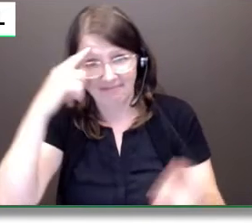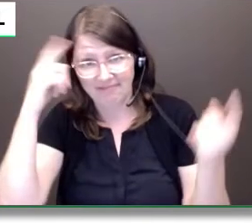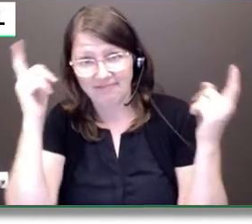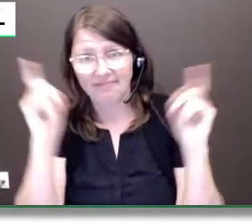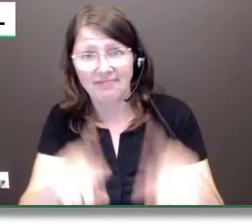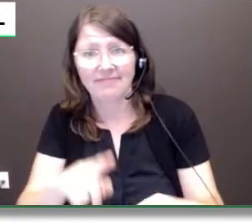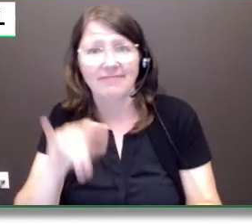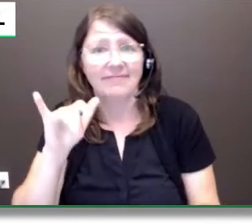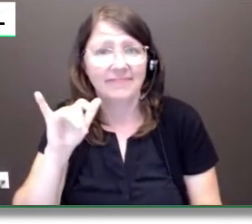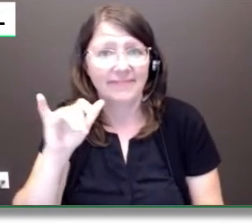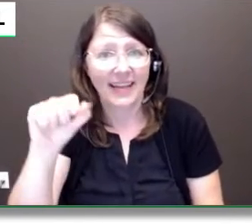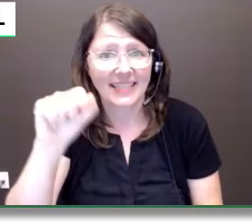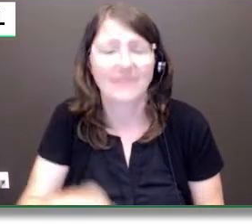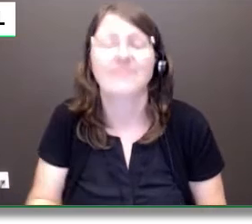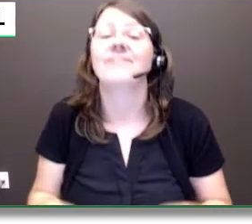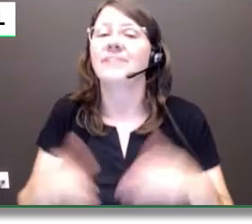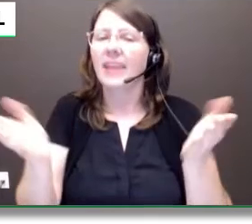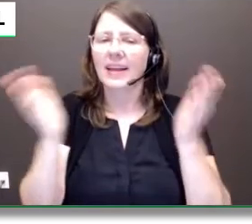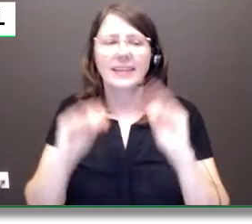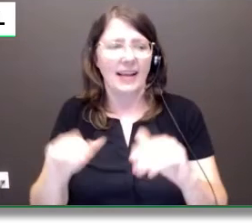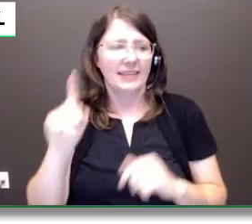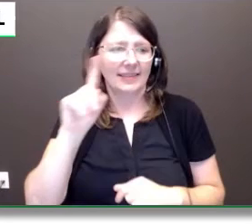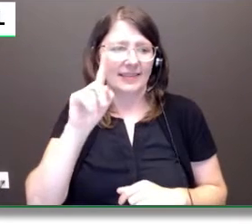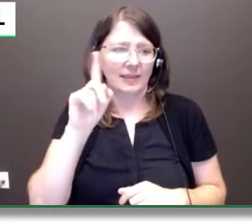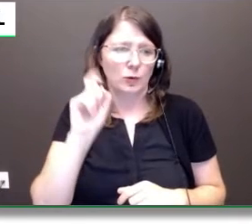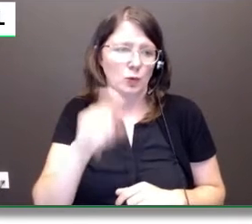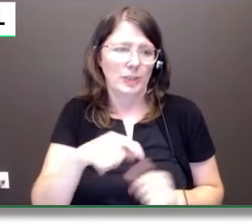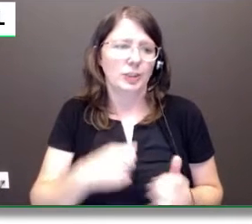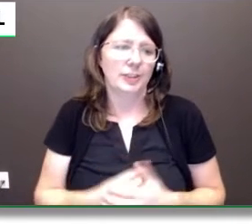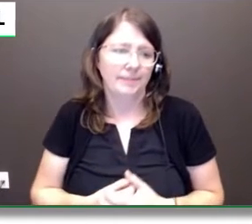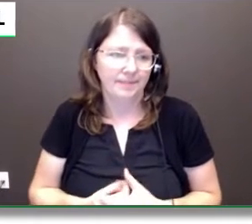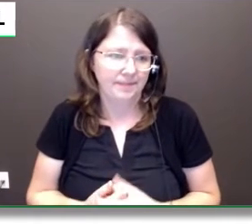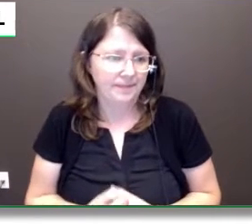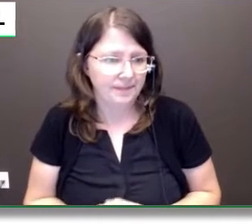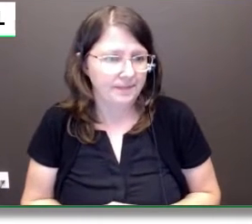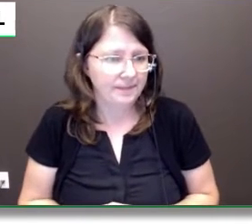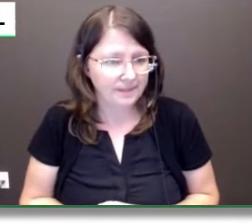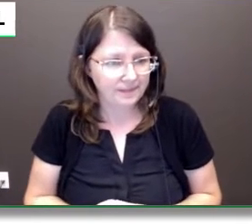question. Now so in many instances making a particular